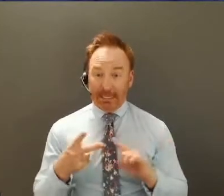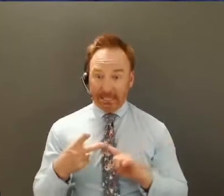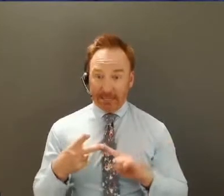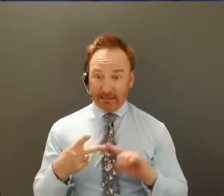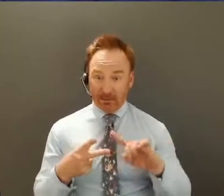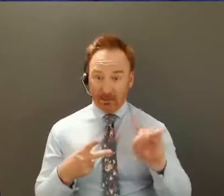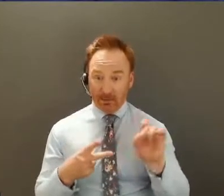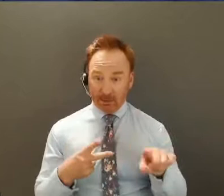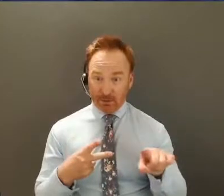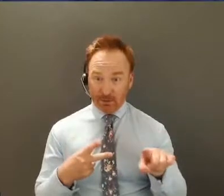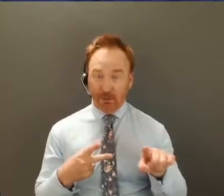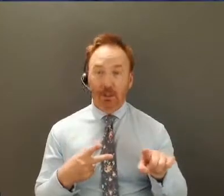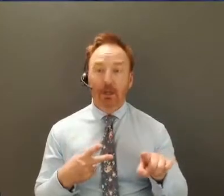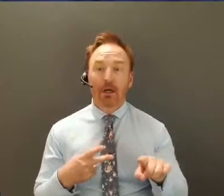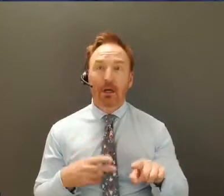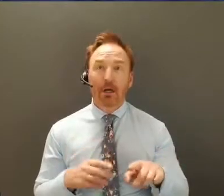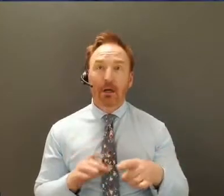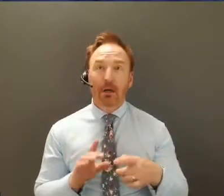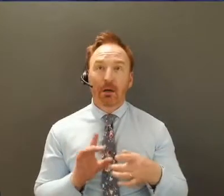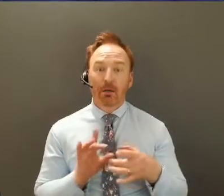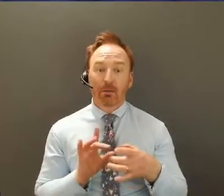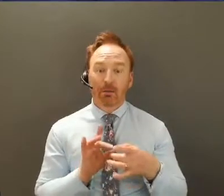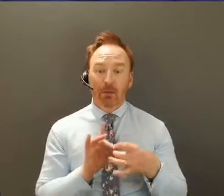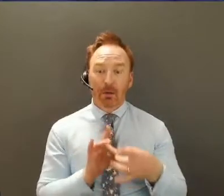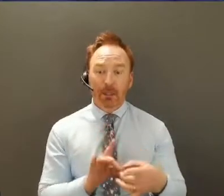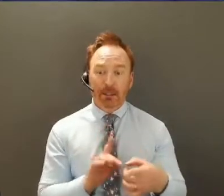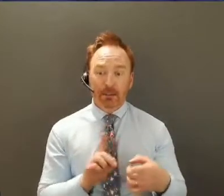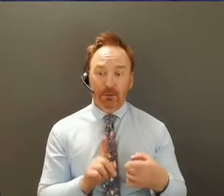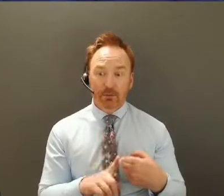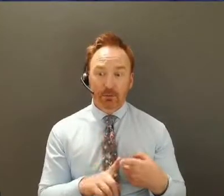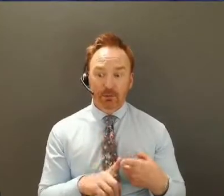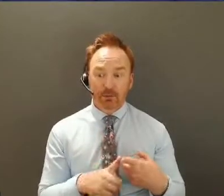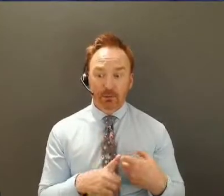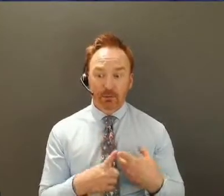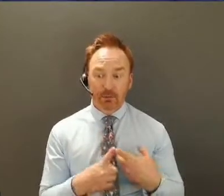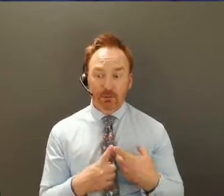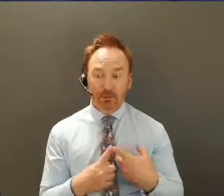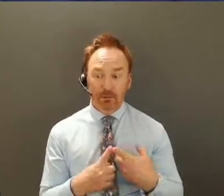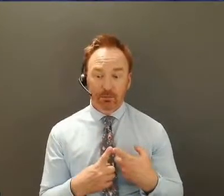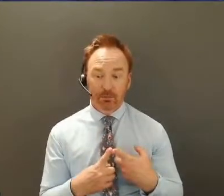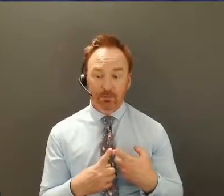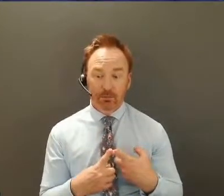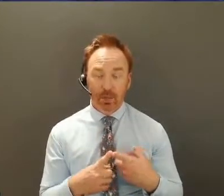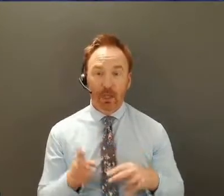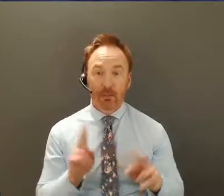about international events. I was wondering what your thoughts are on the Olympic